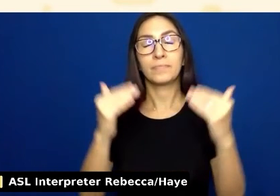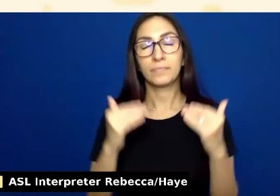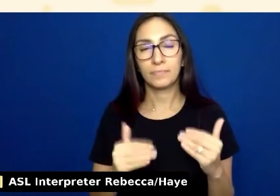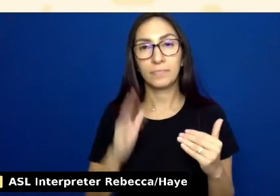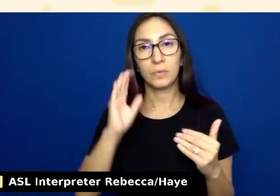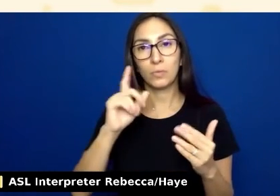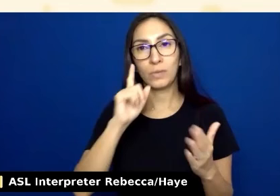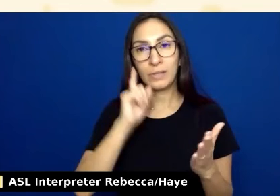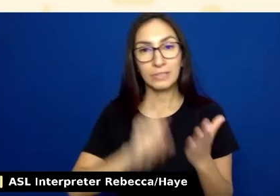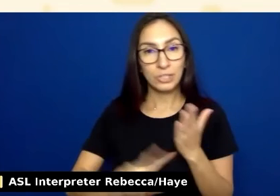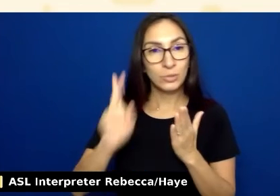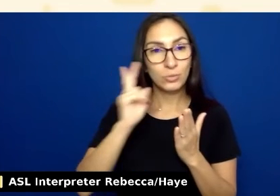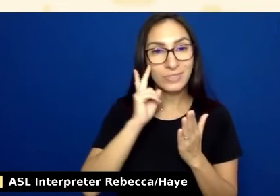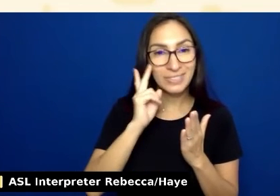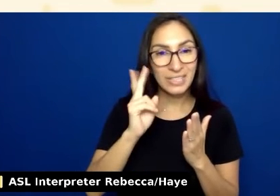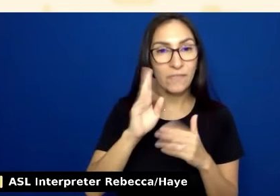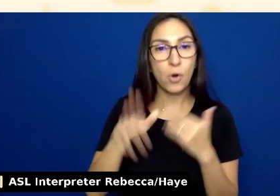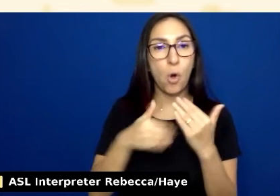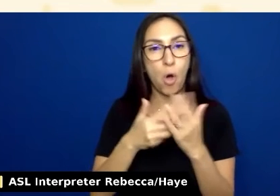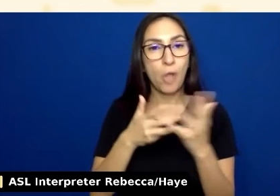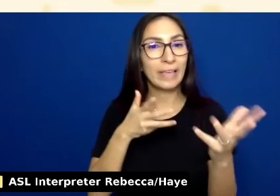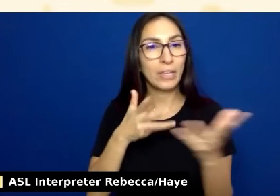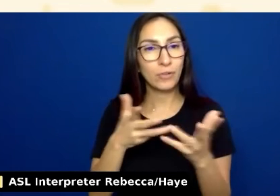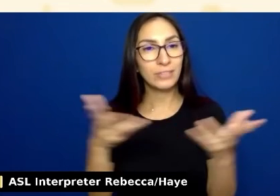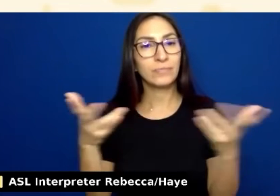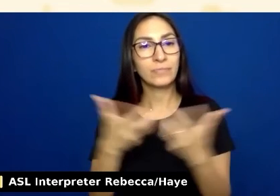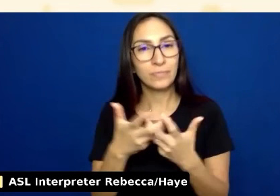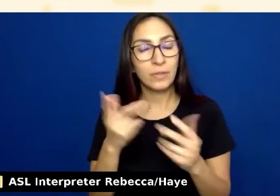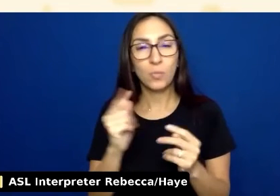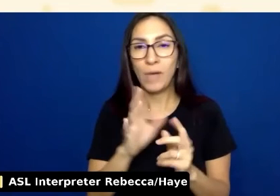with a keyboard, whether these are native elements or custom components.